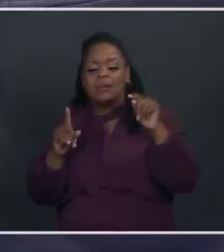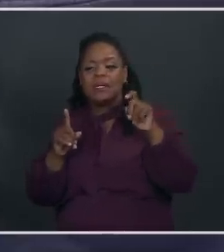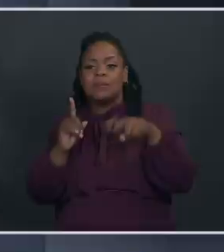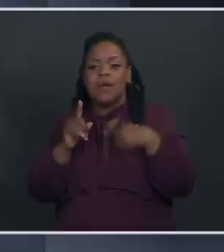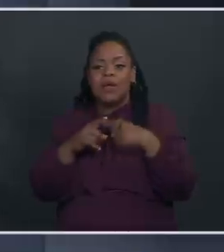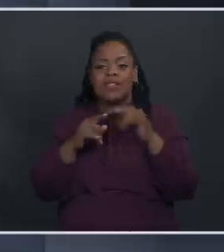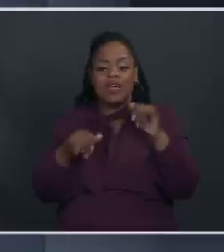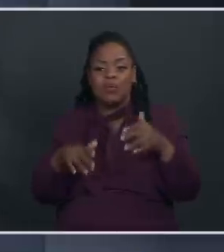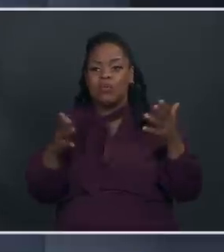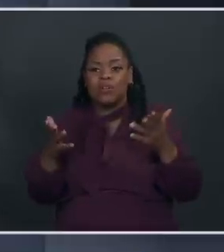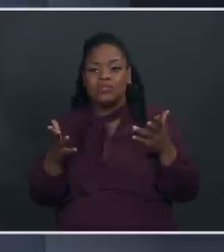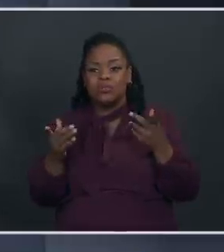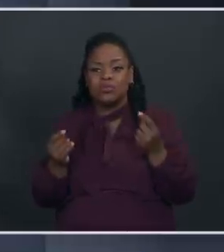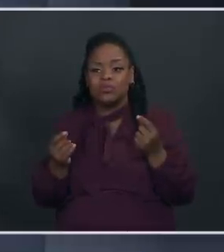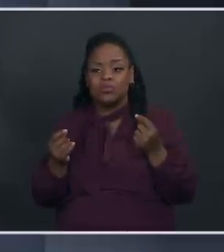Ms. Psaki: Well, first,